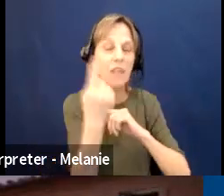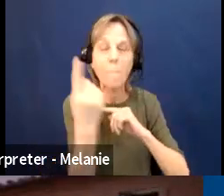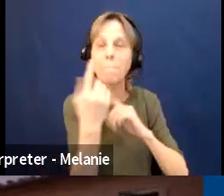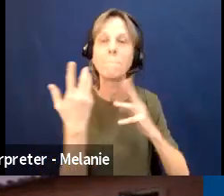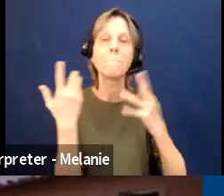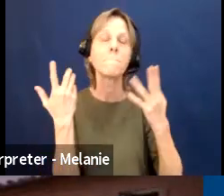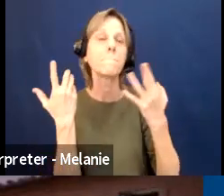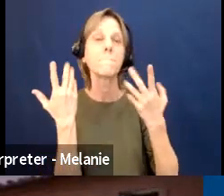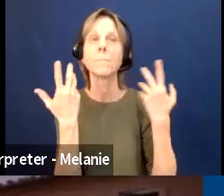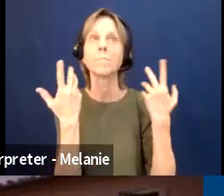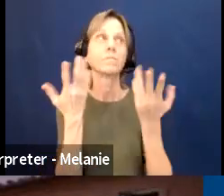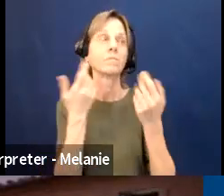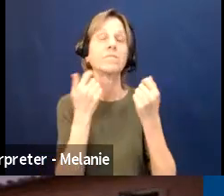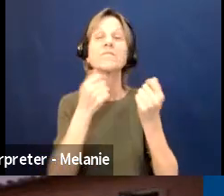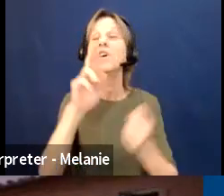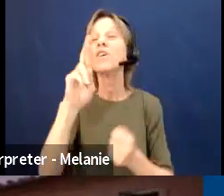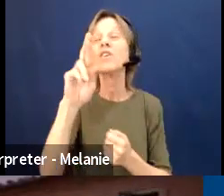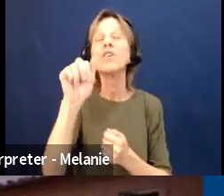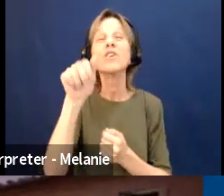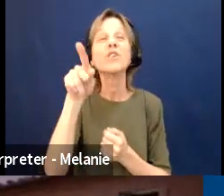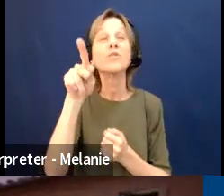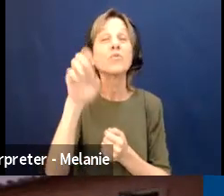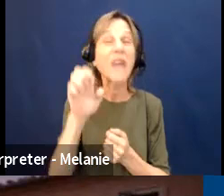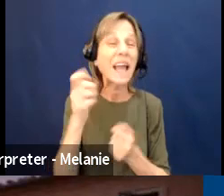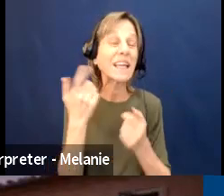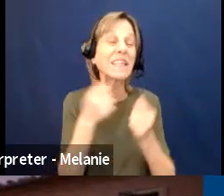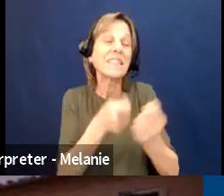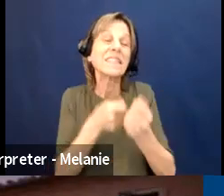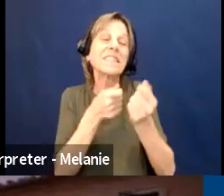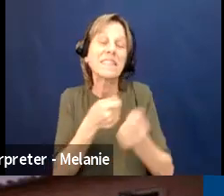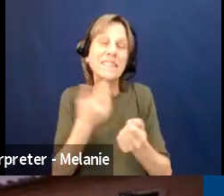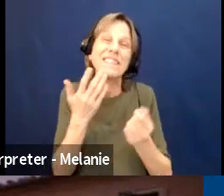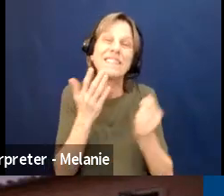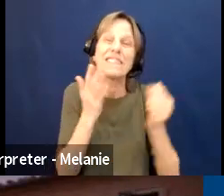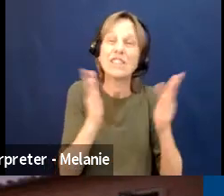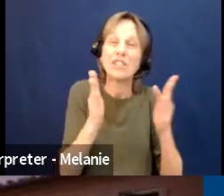going out there with a rake in a small area that will work you may need to use an ATV for a large